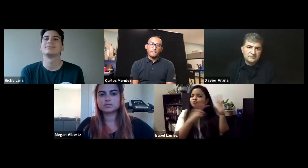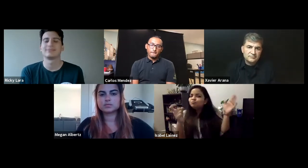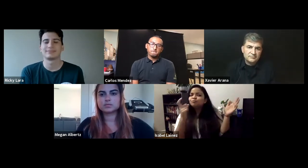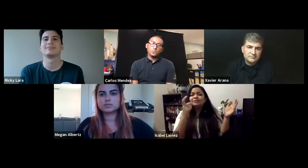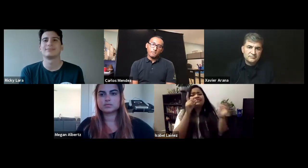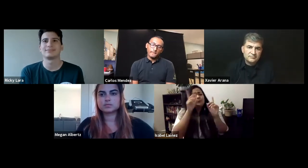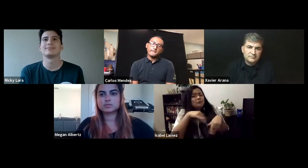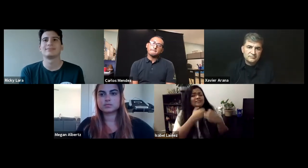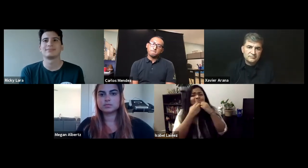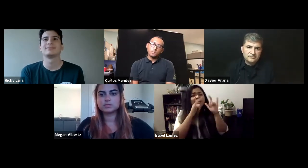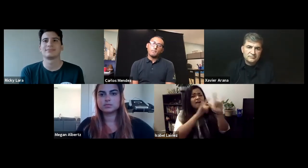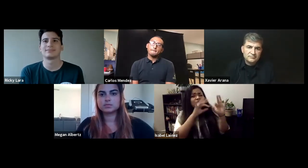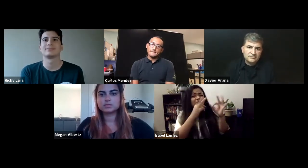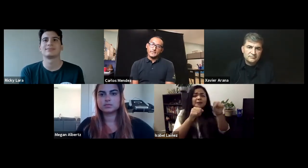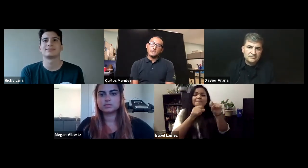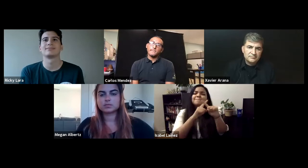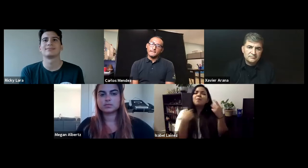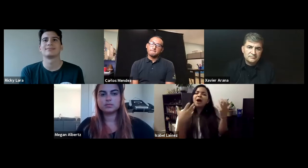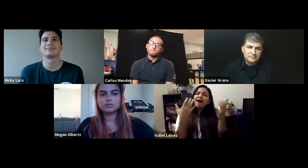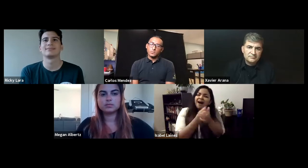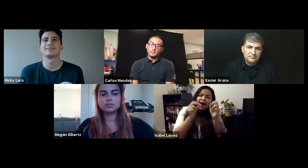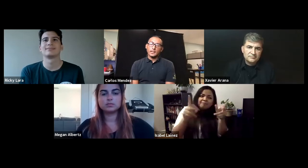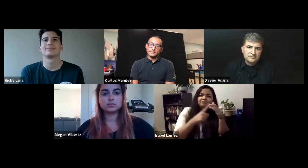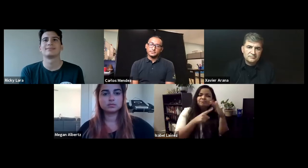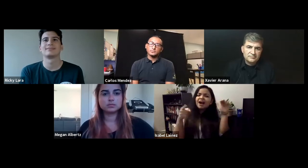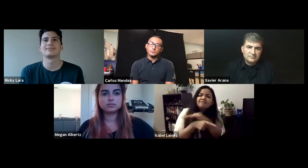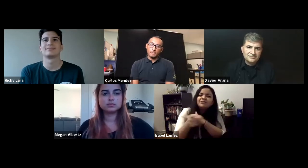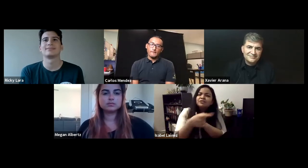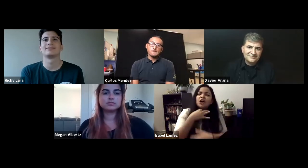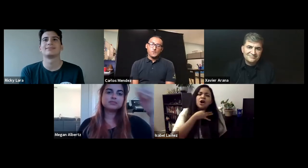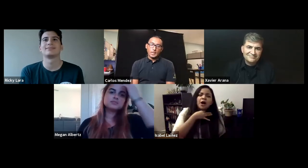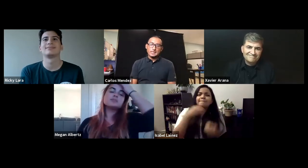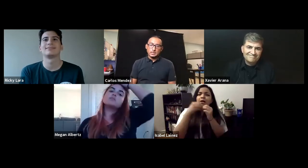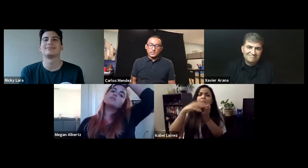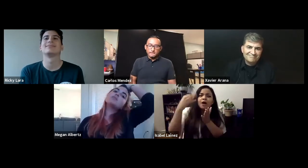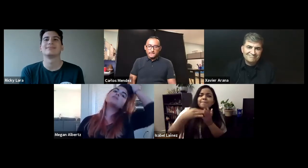and I didn't really want to be left out. And I do love my culture, I love everything,